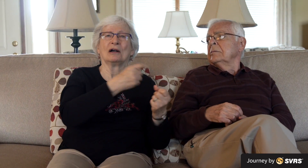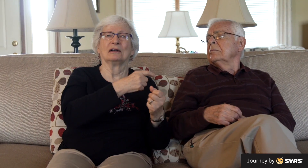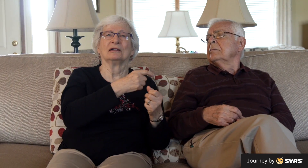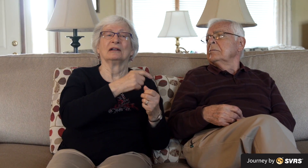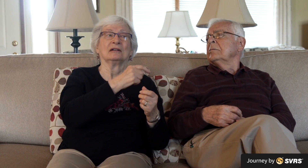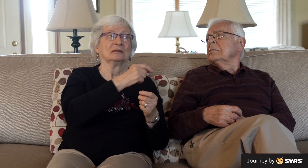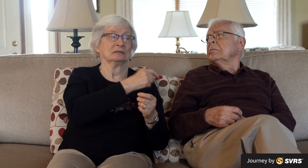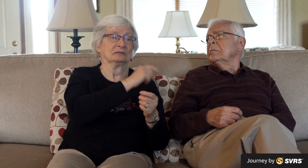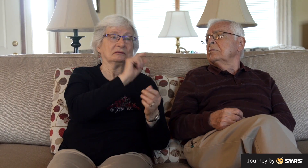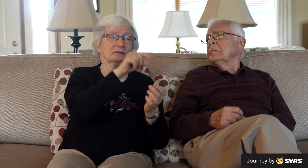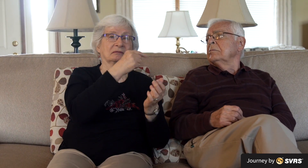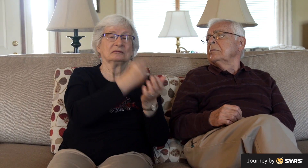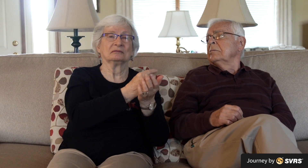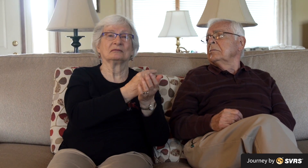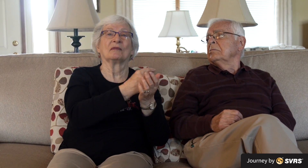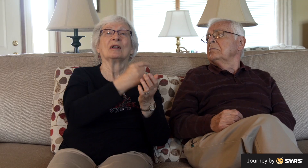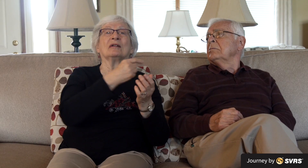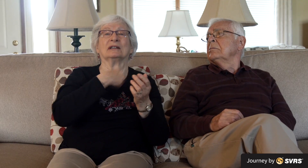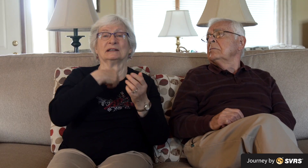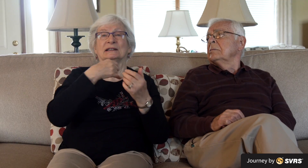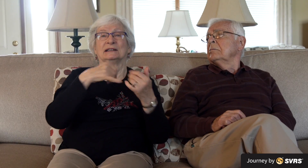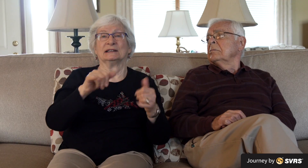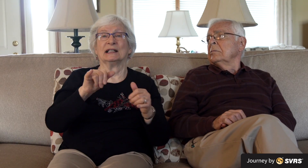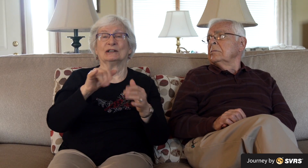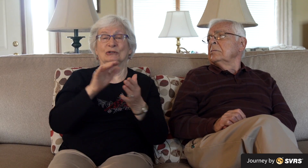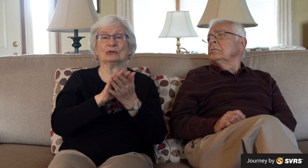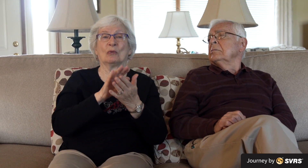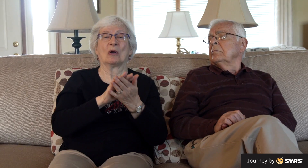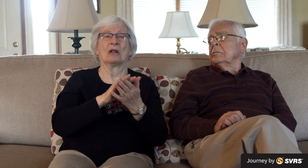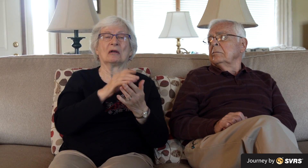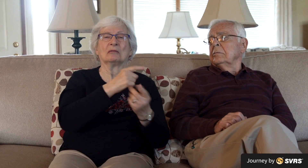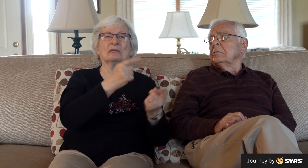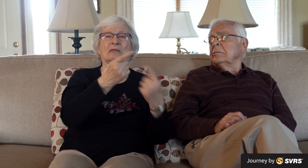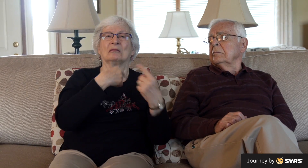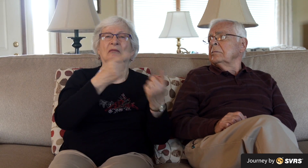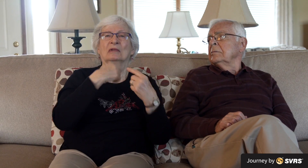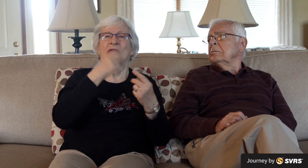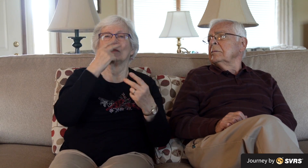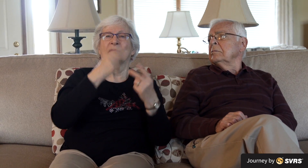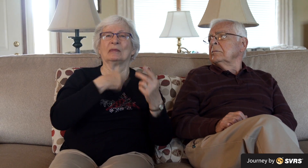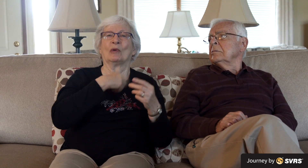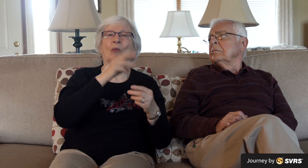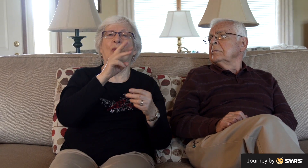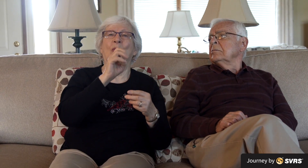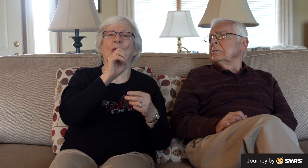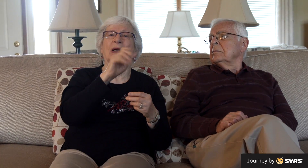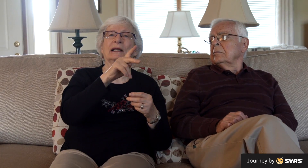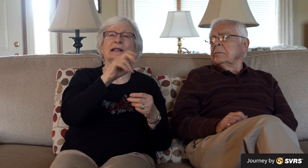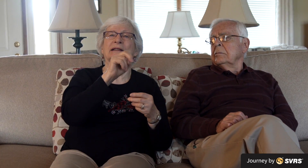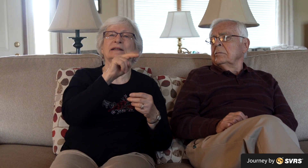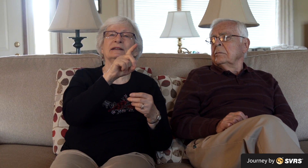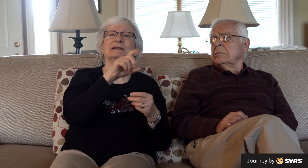After he graduated school, I was still in school so he came to visit me on the weekends